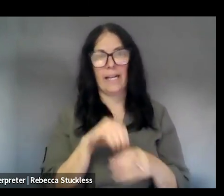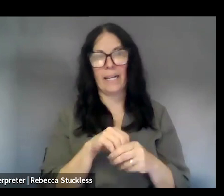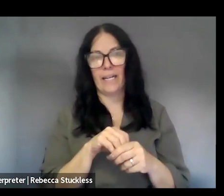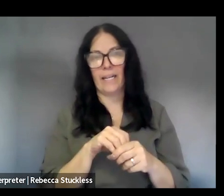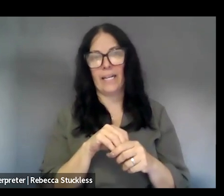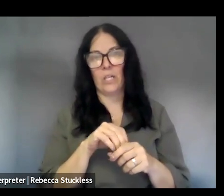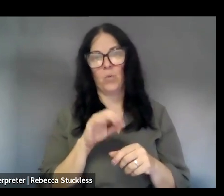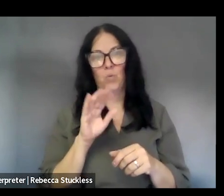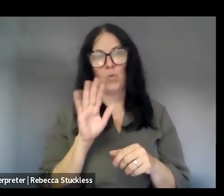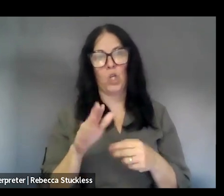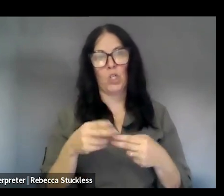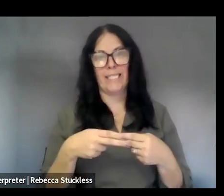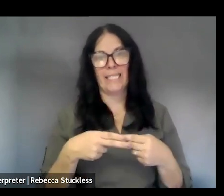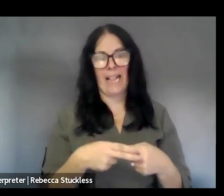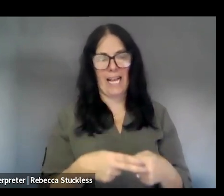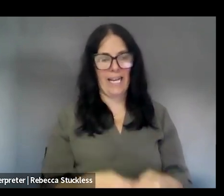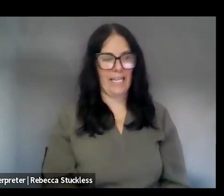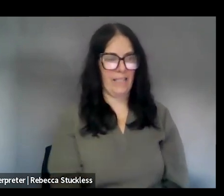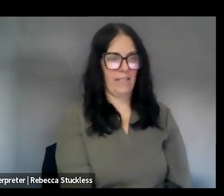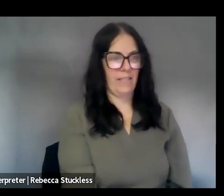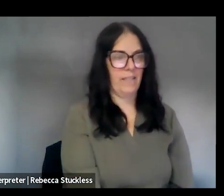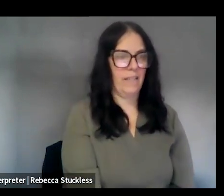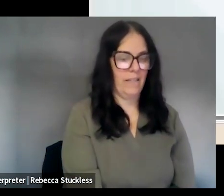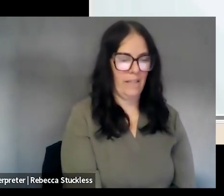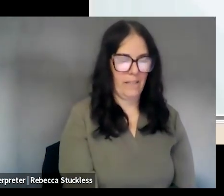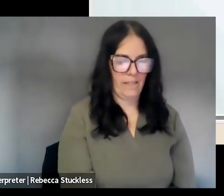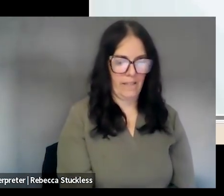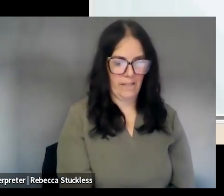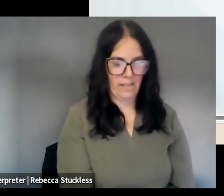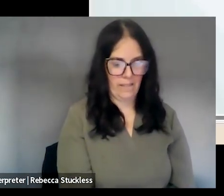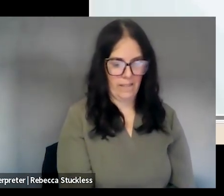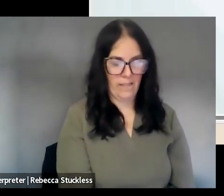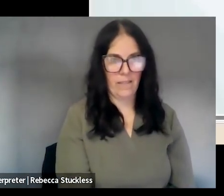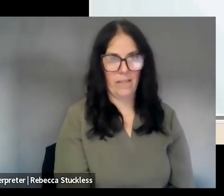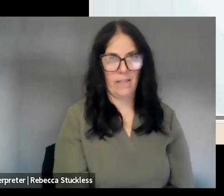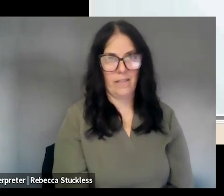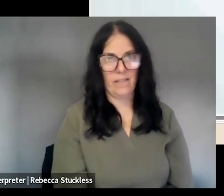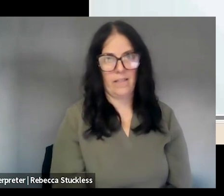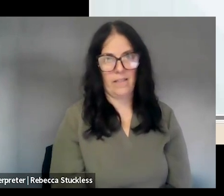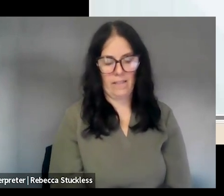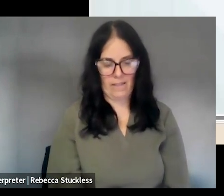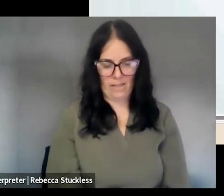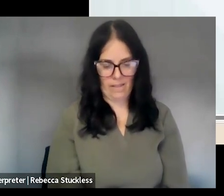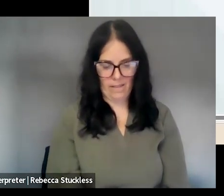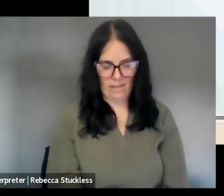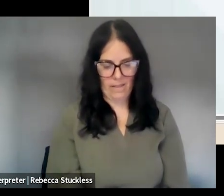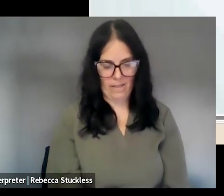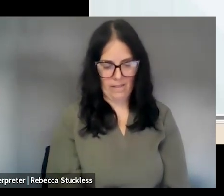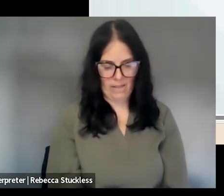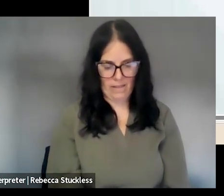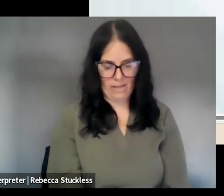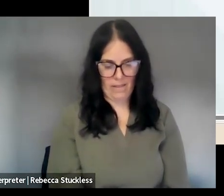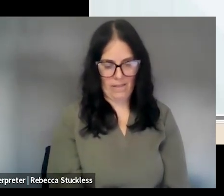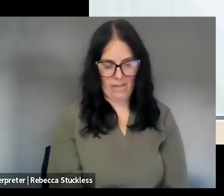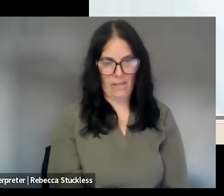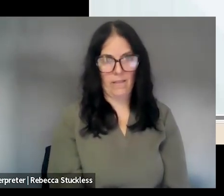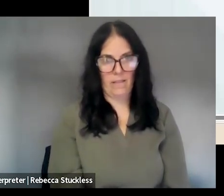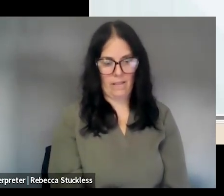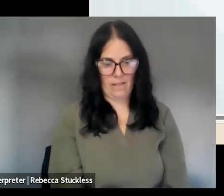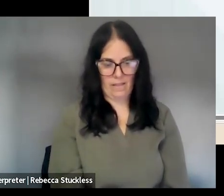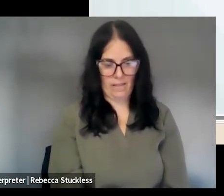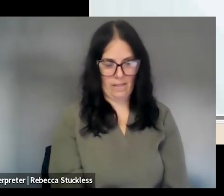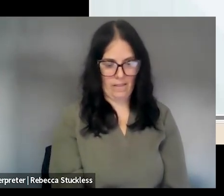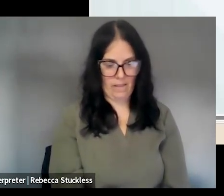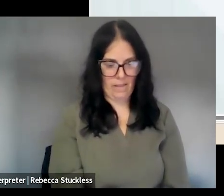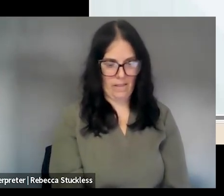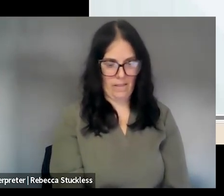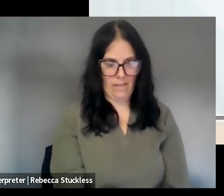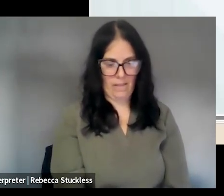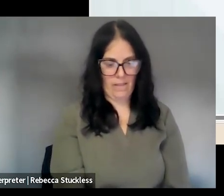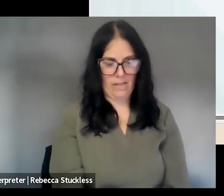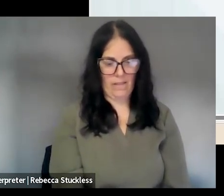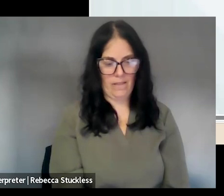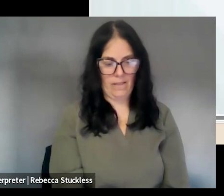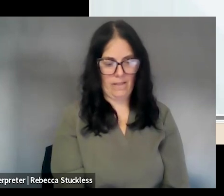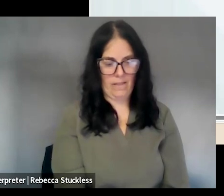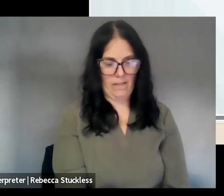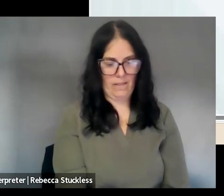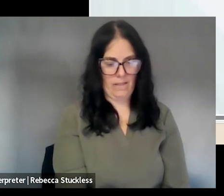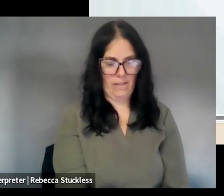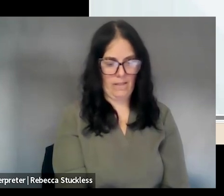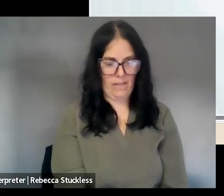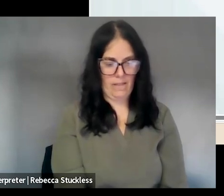slides. Are you all able to see the slides? JENN: The bottom is cut off a little